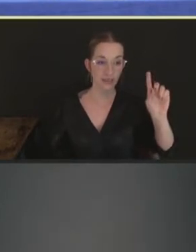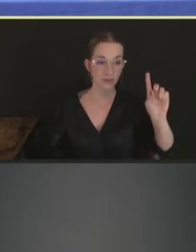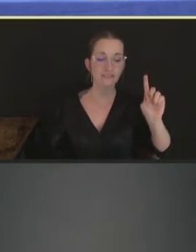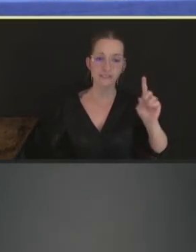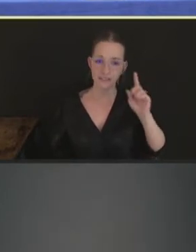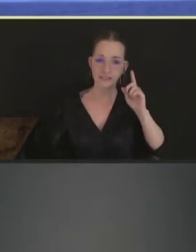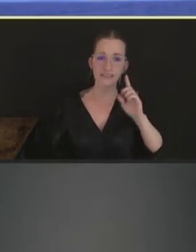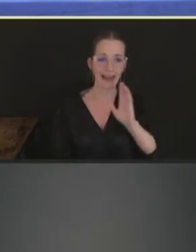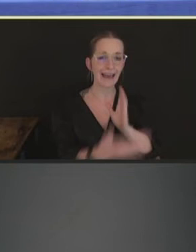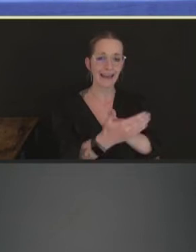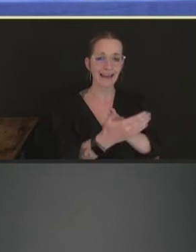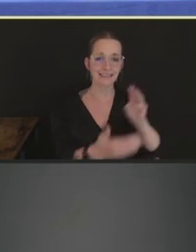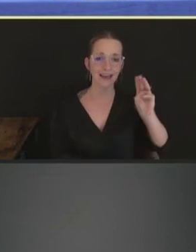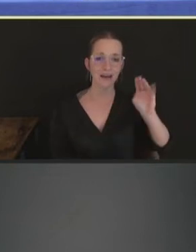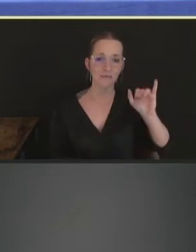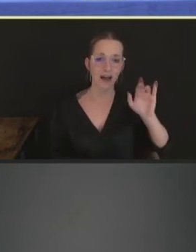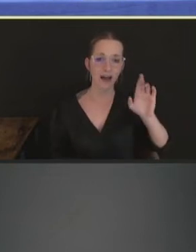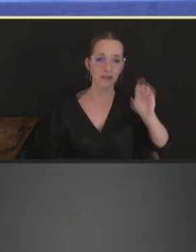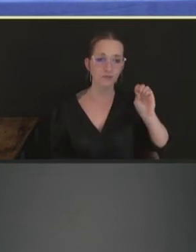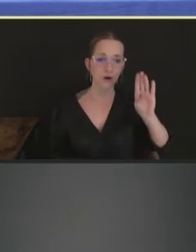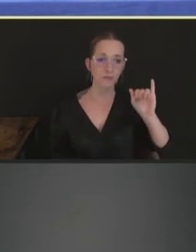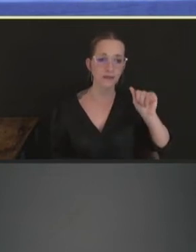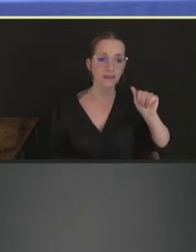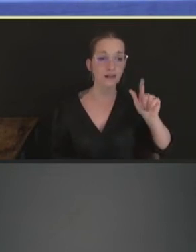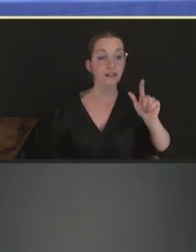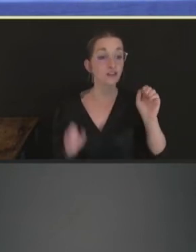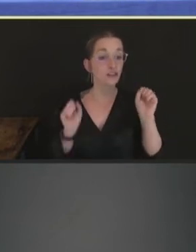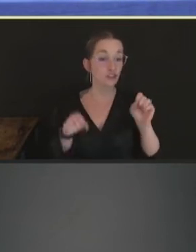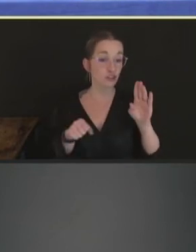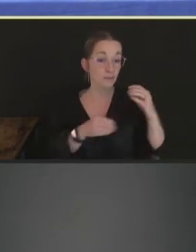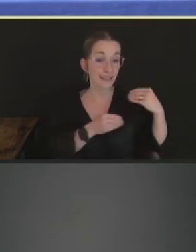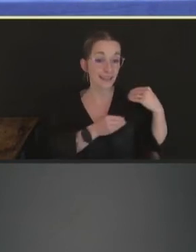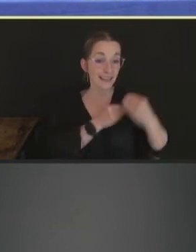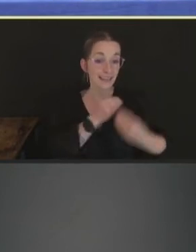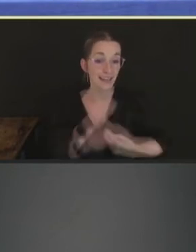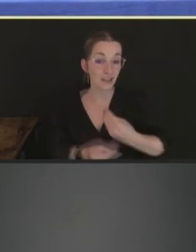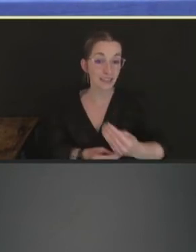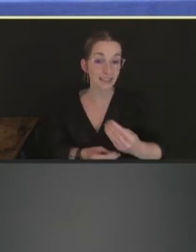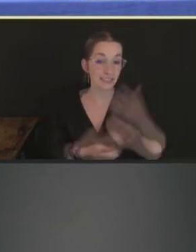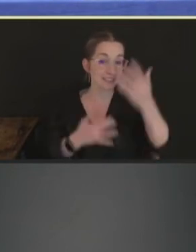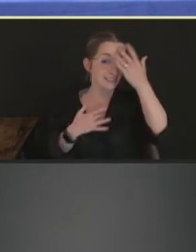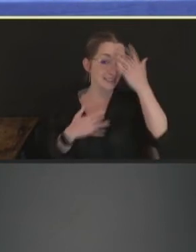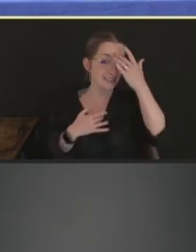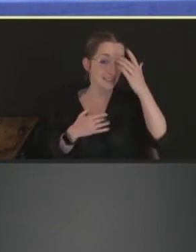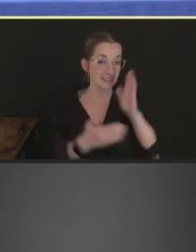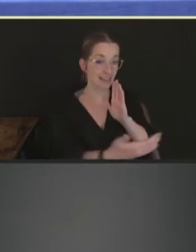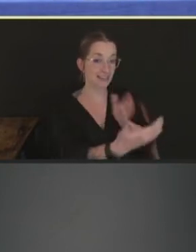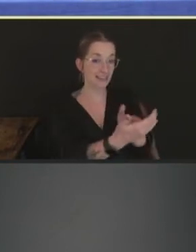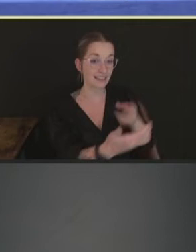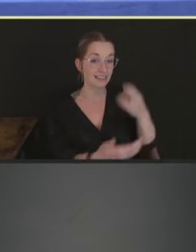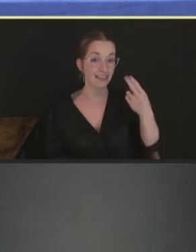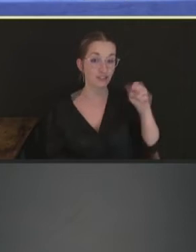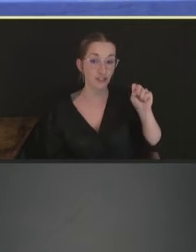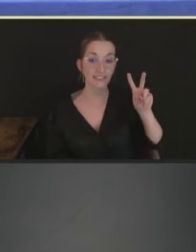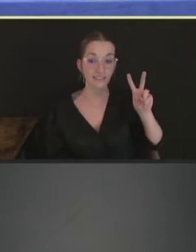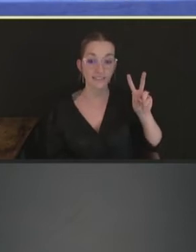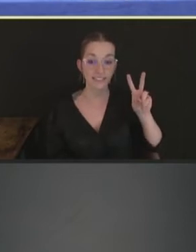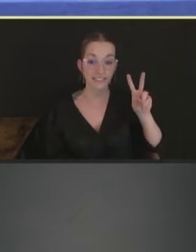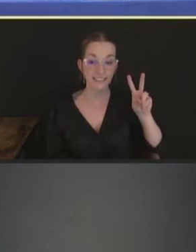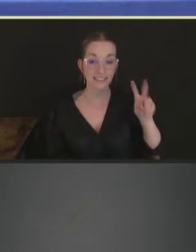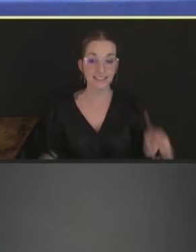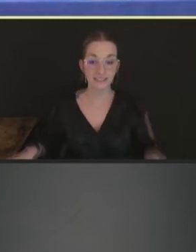and it may be an inherited disease against herpes simplex virus.